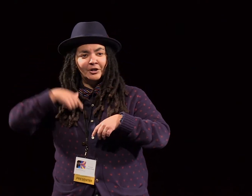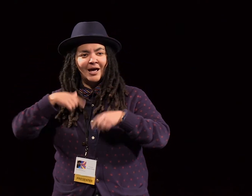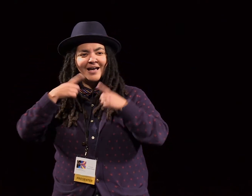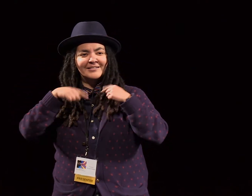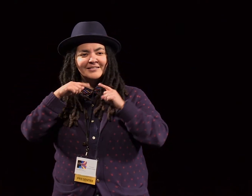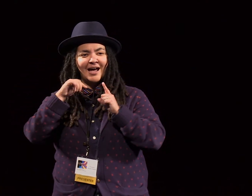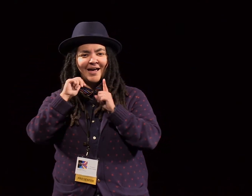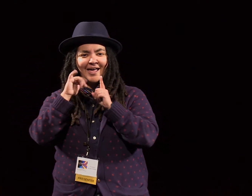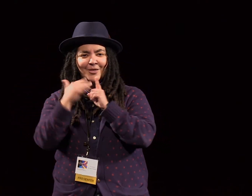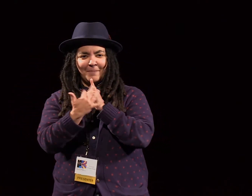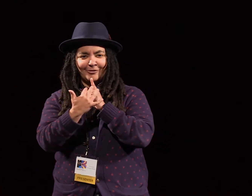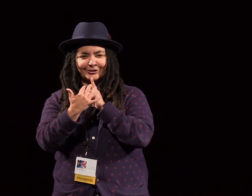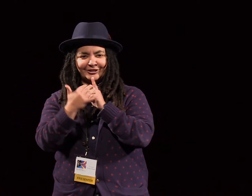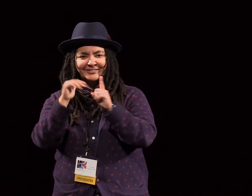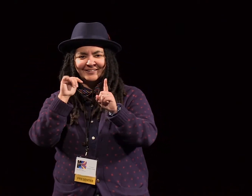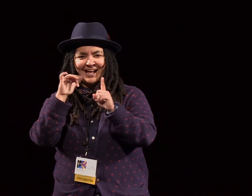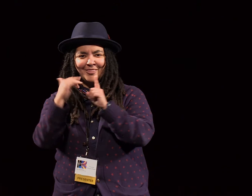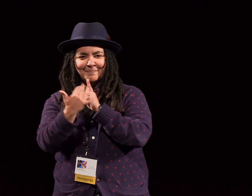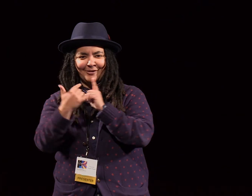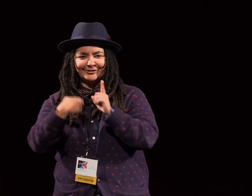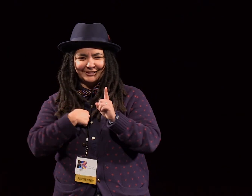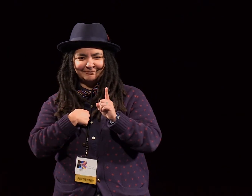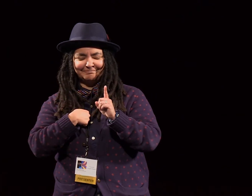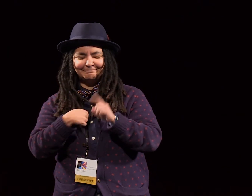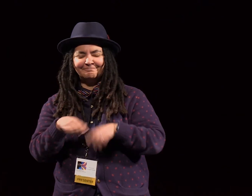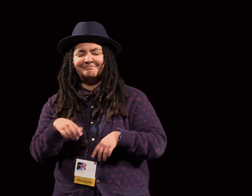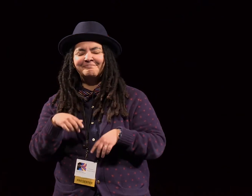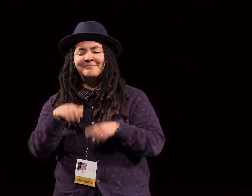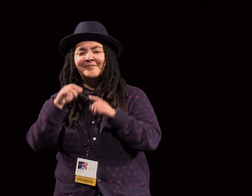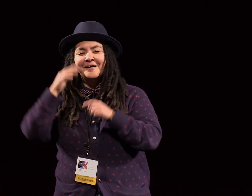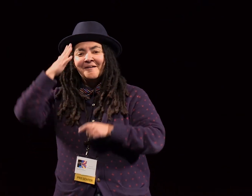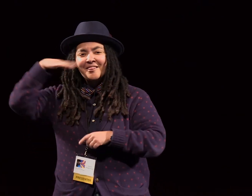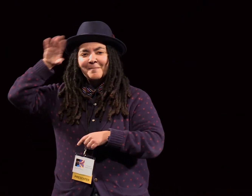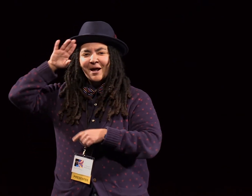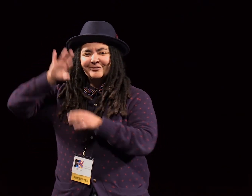Now, I'm sure you all sign "anthropology" like this. I like to sign "anthropology" like this.